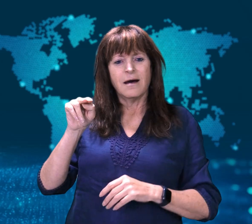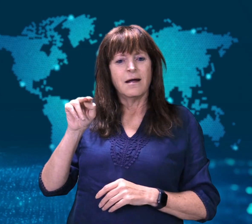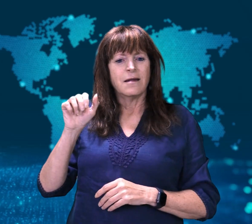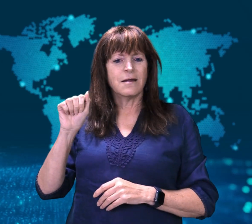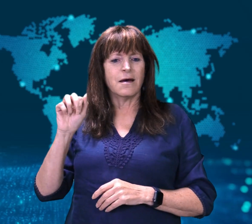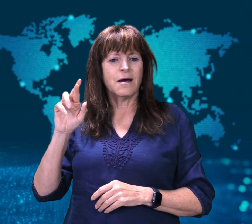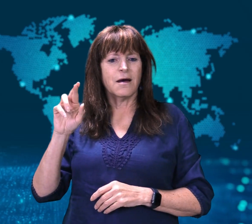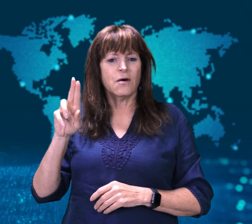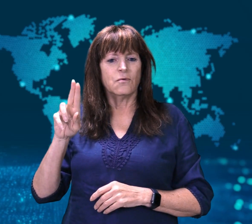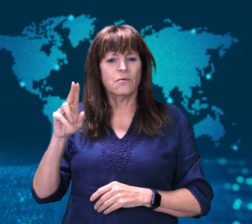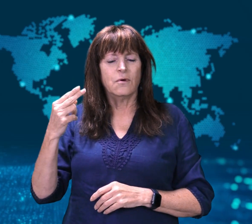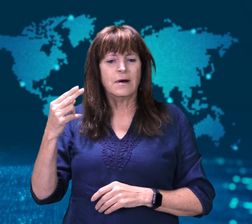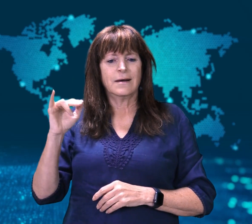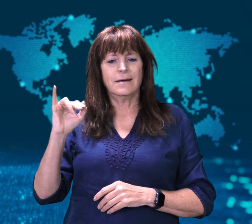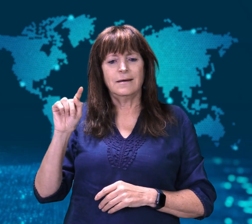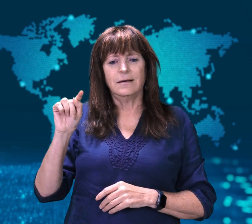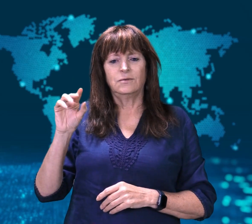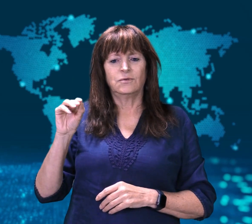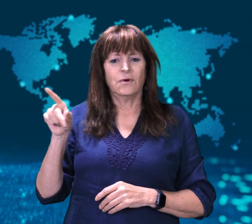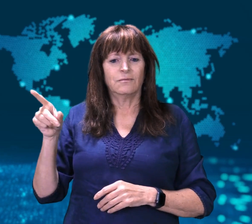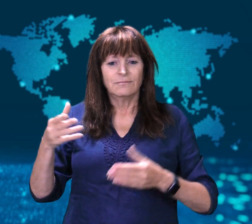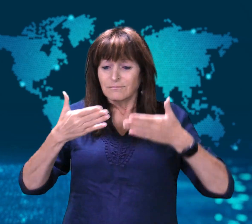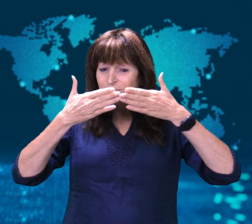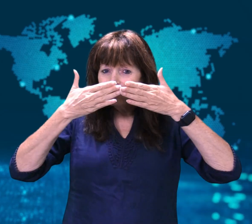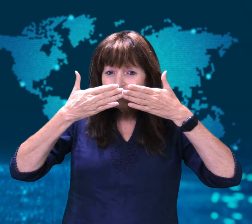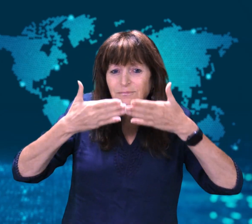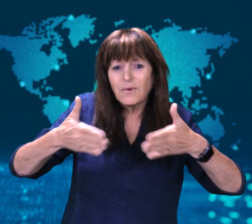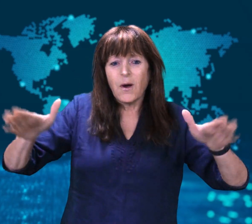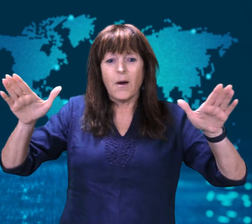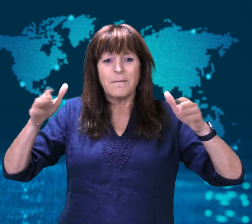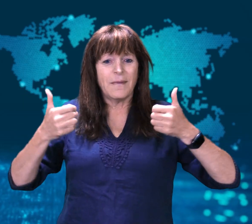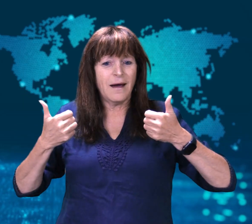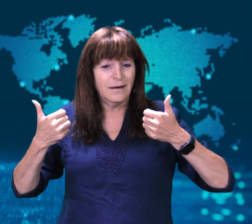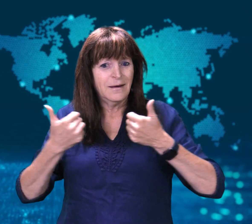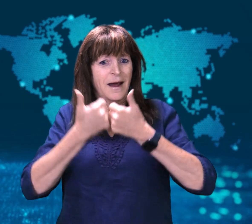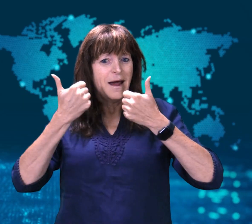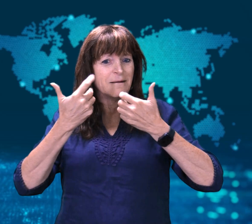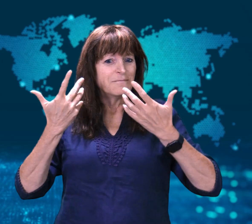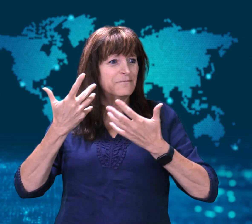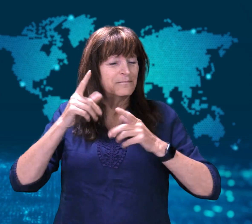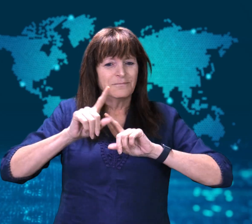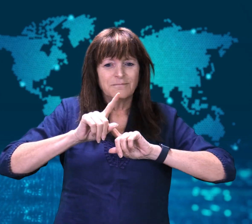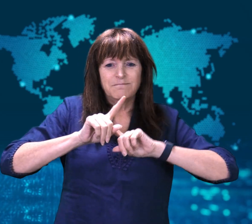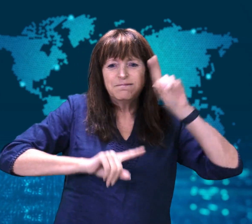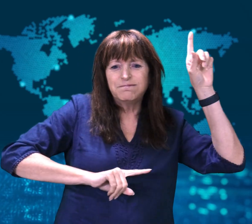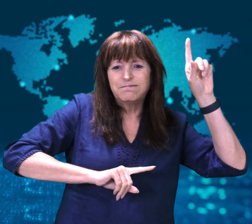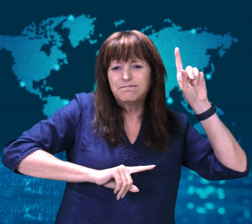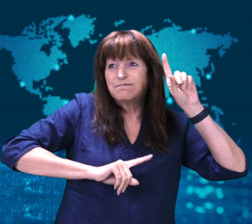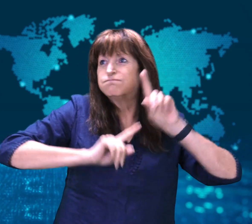The Japanese Emperor Naruhito opened the games